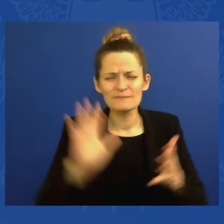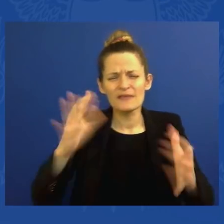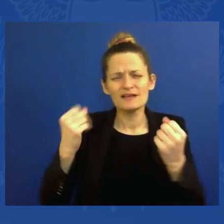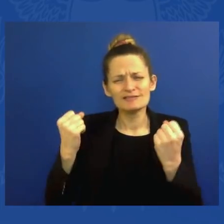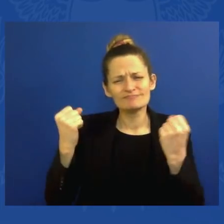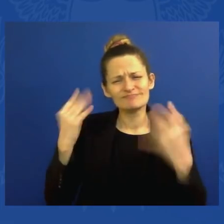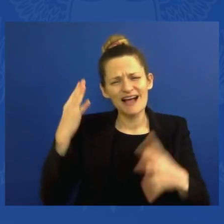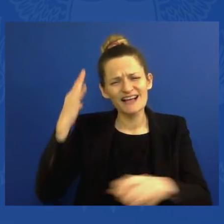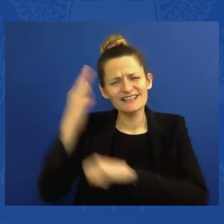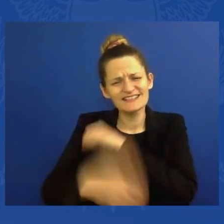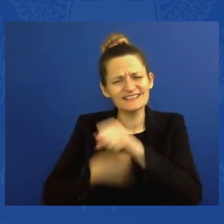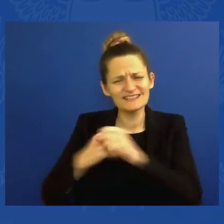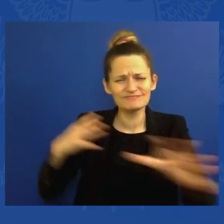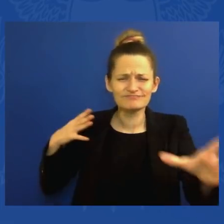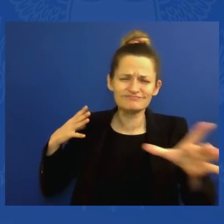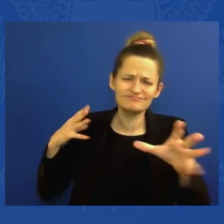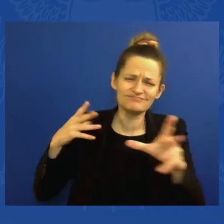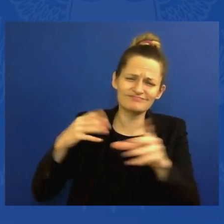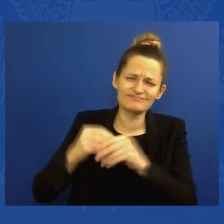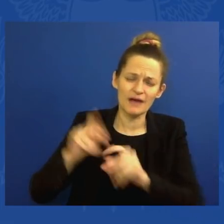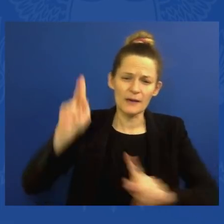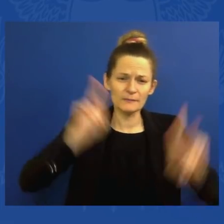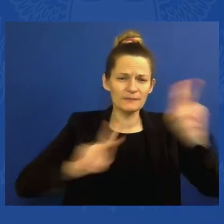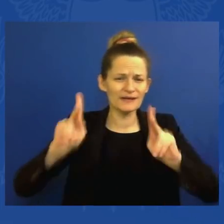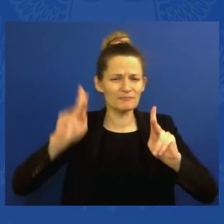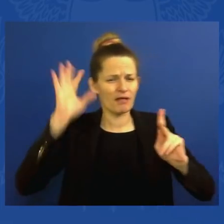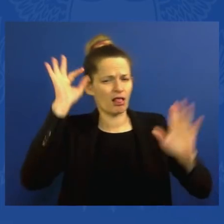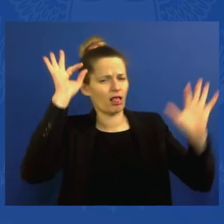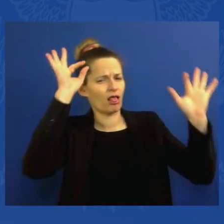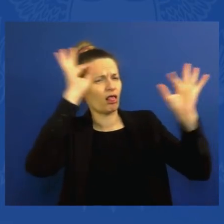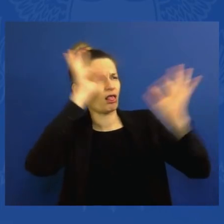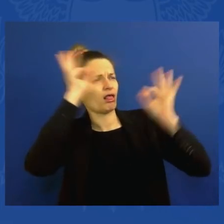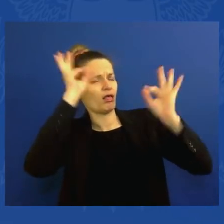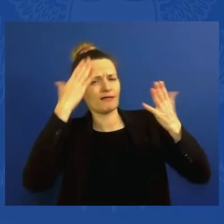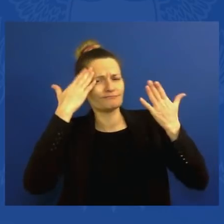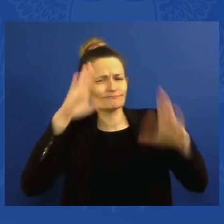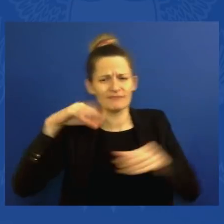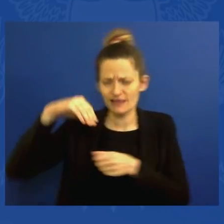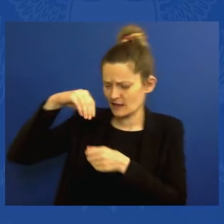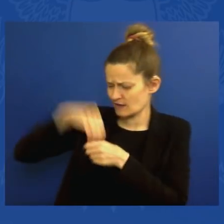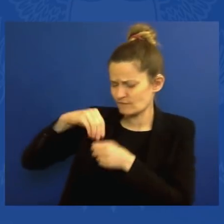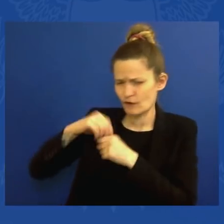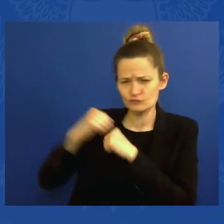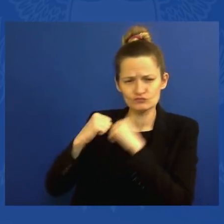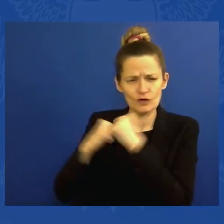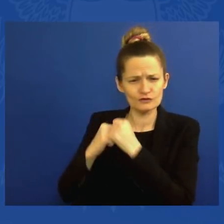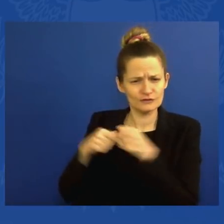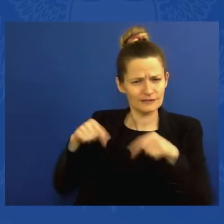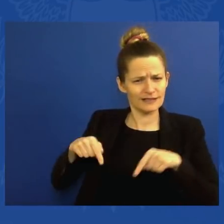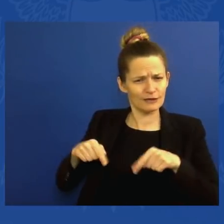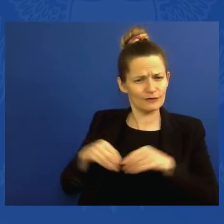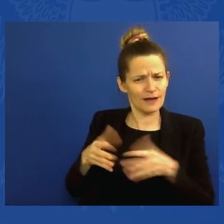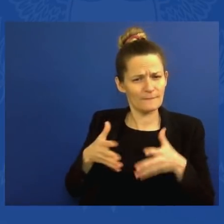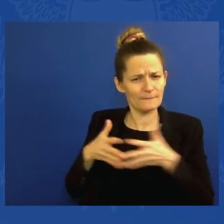has been what if instead of just maintaining, what if we really invested in the next century